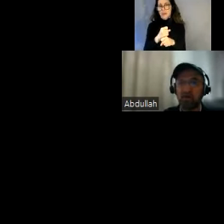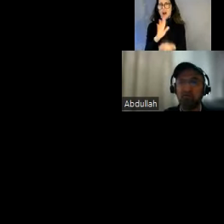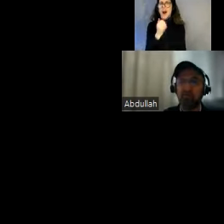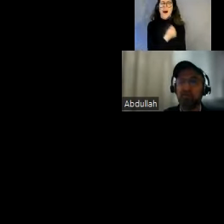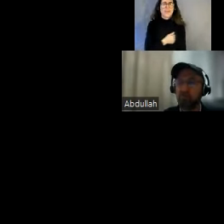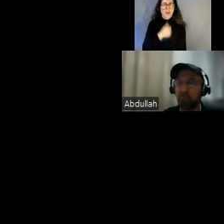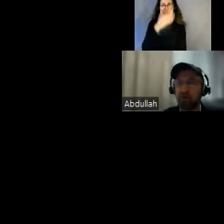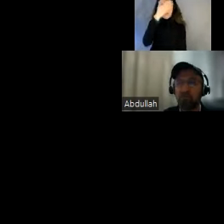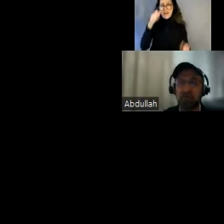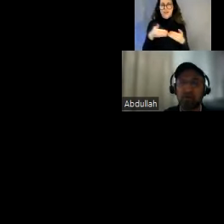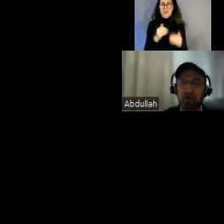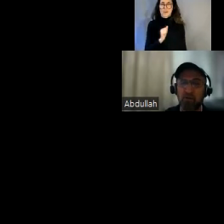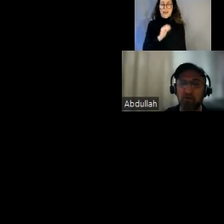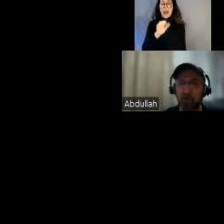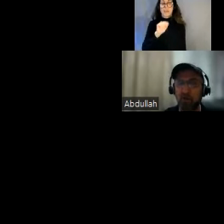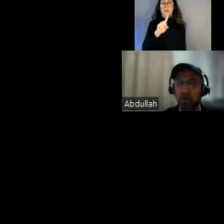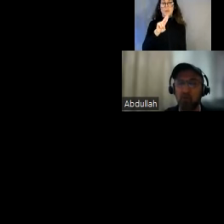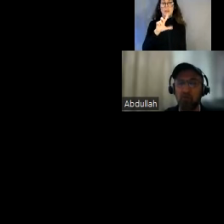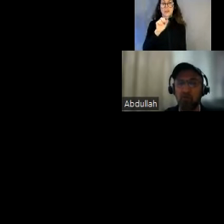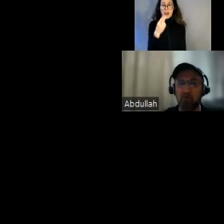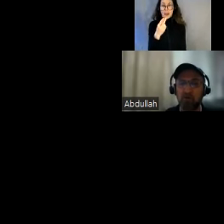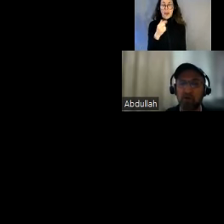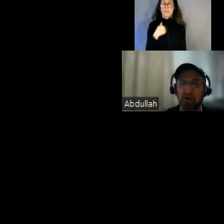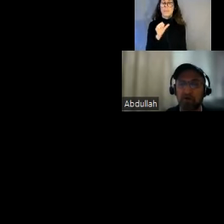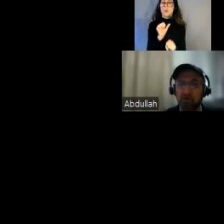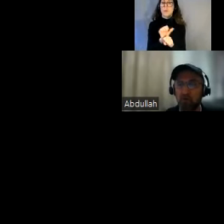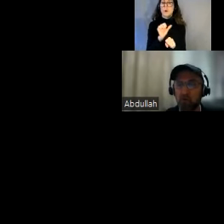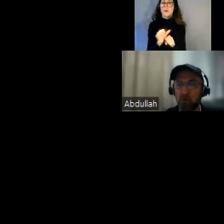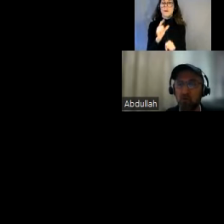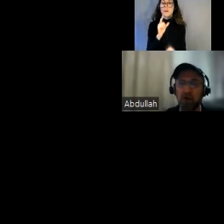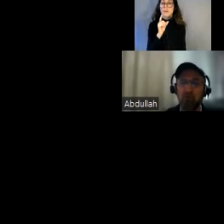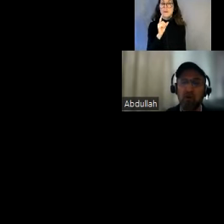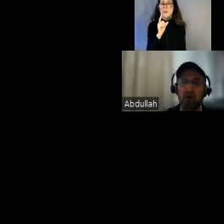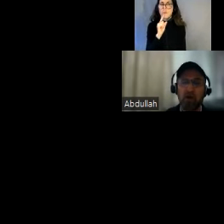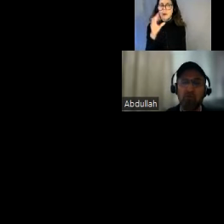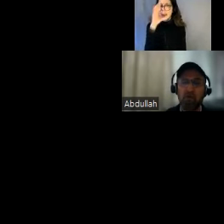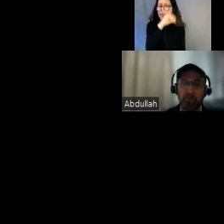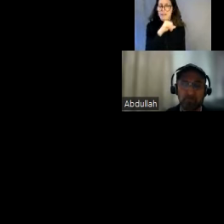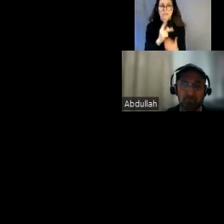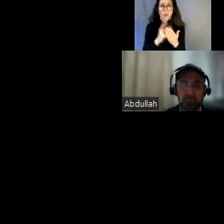last year, but then they extended it to July 31 of this